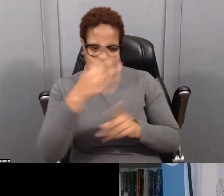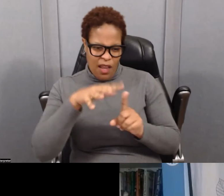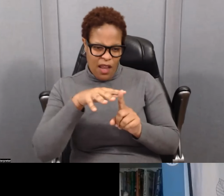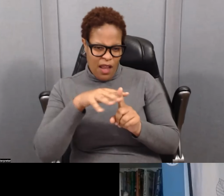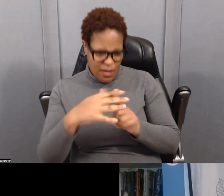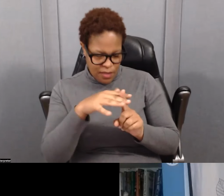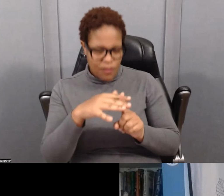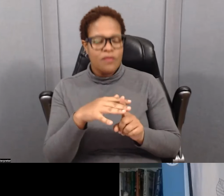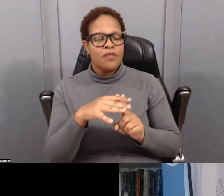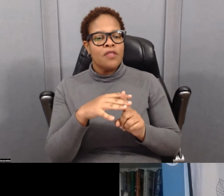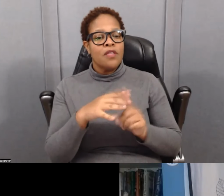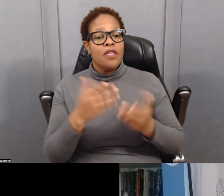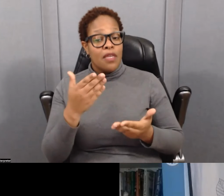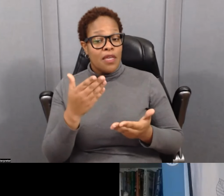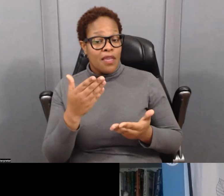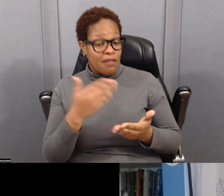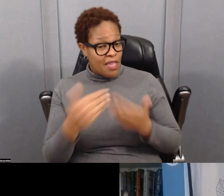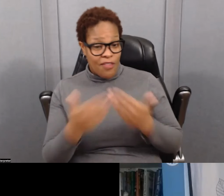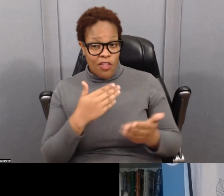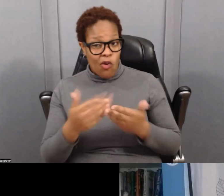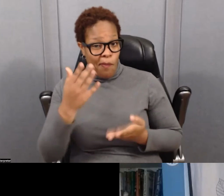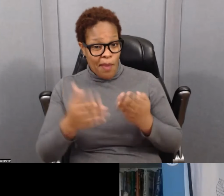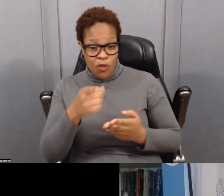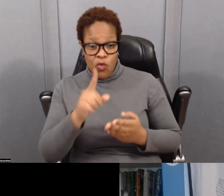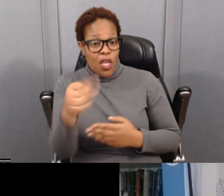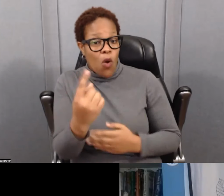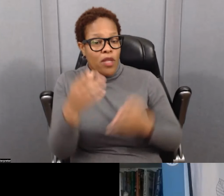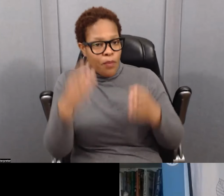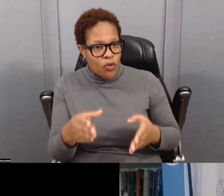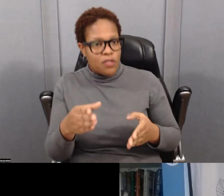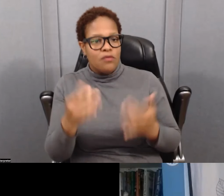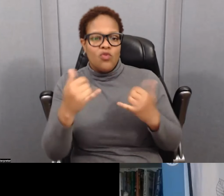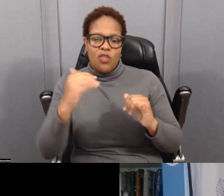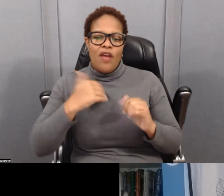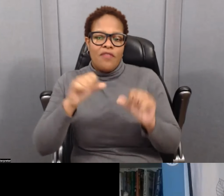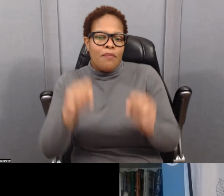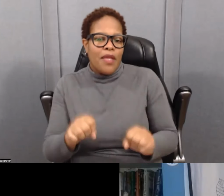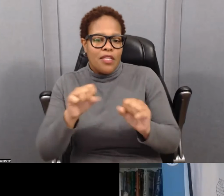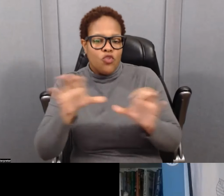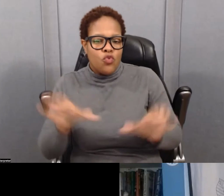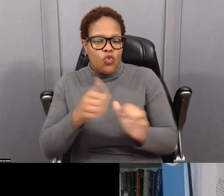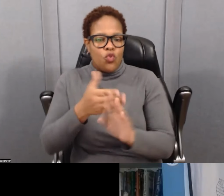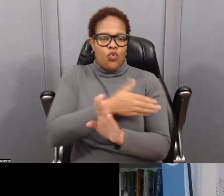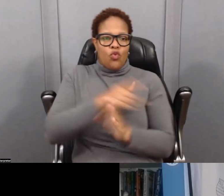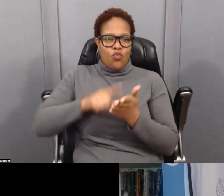you may be the only person, you still have that ability to do that research. So if we're talking about the writing